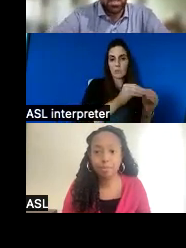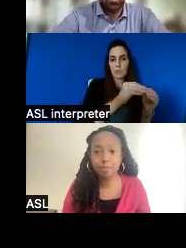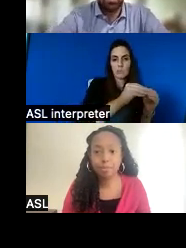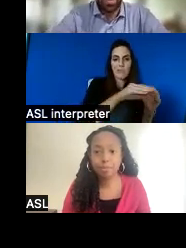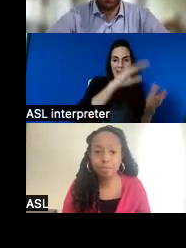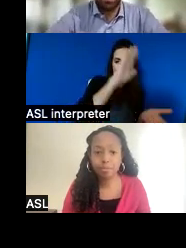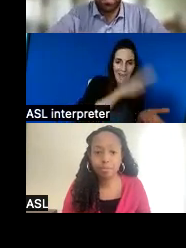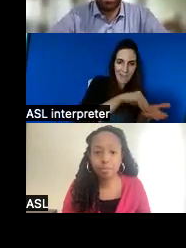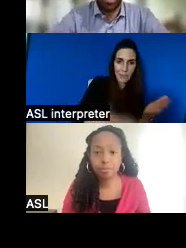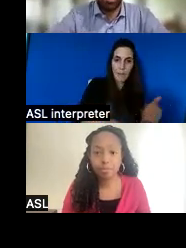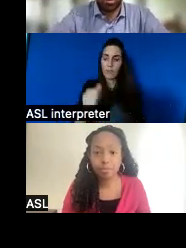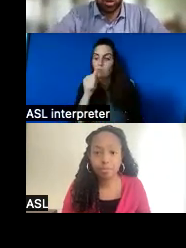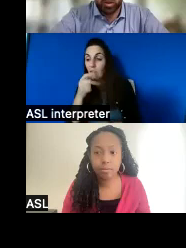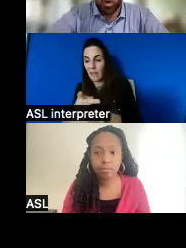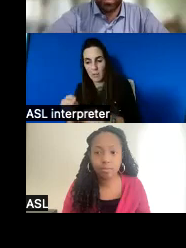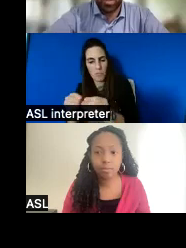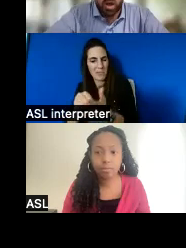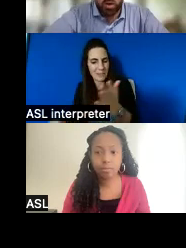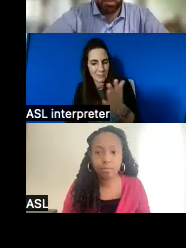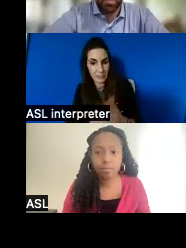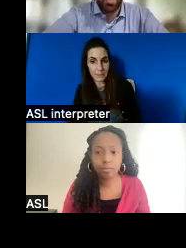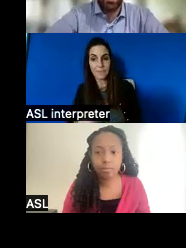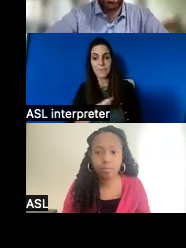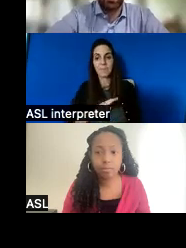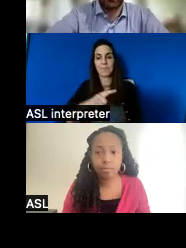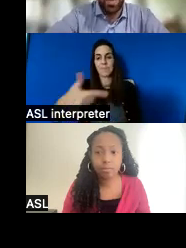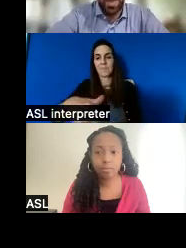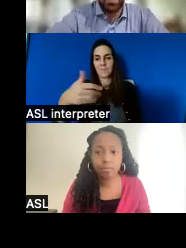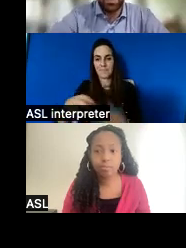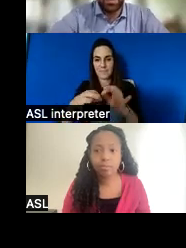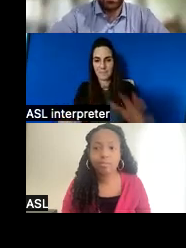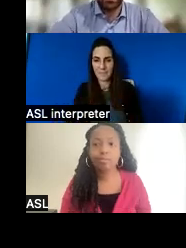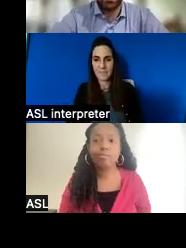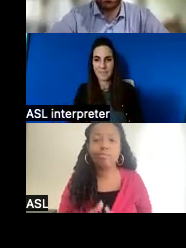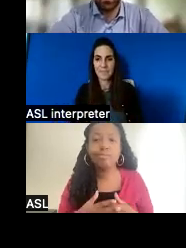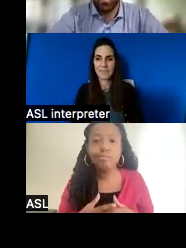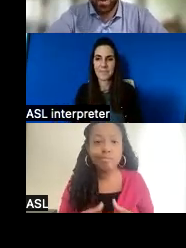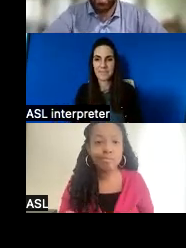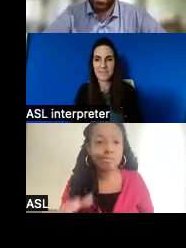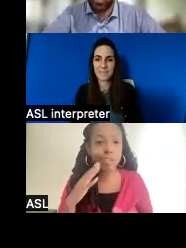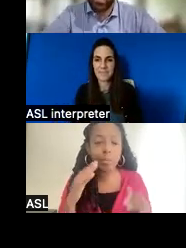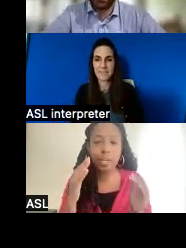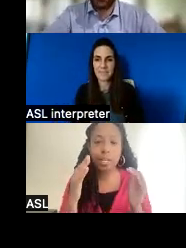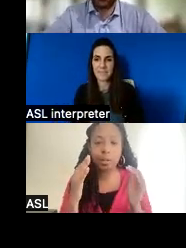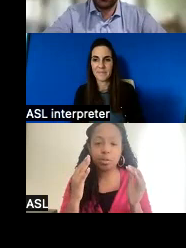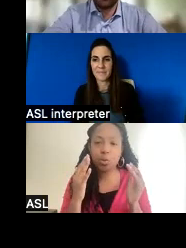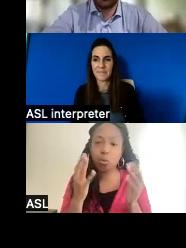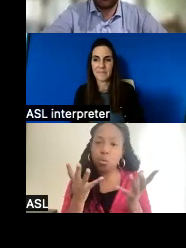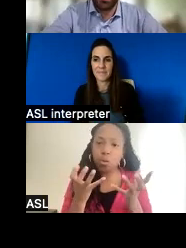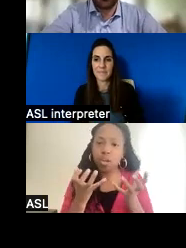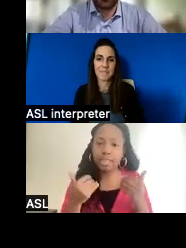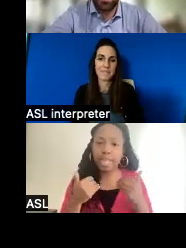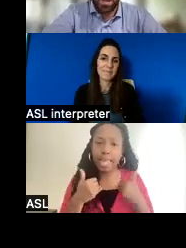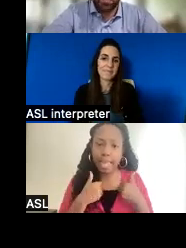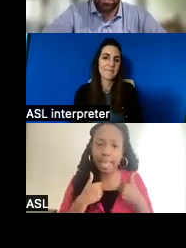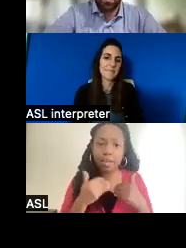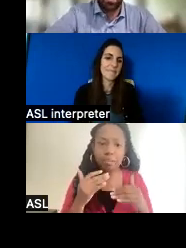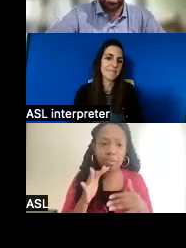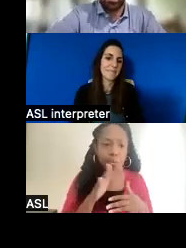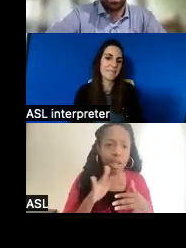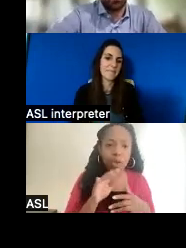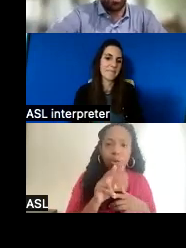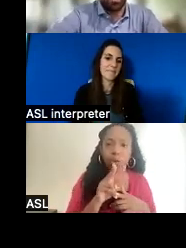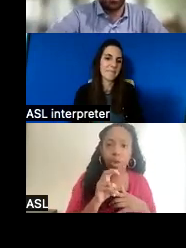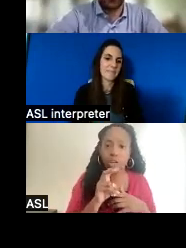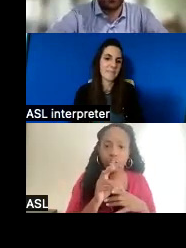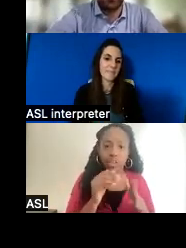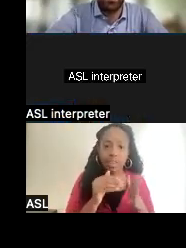you probably are going to hope that you have at least somewhere between 200,000 to North of $2